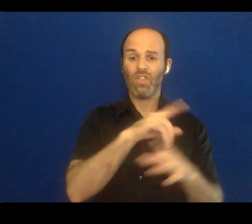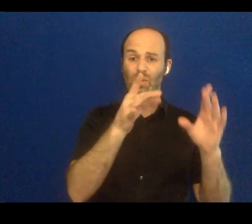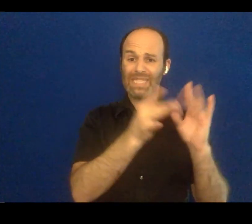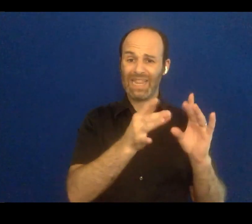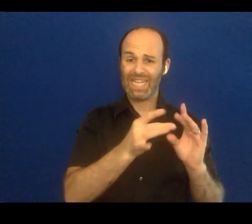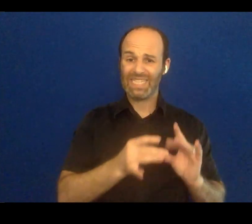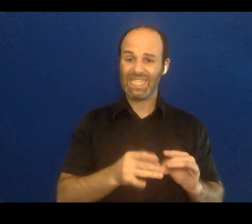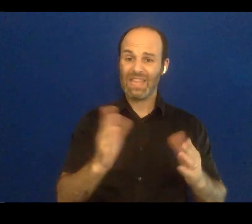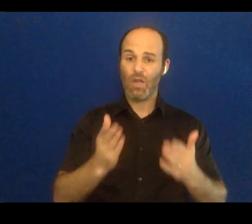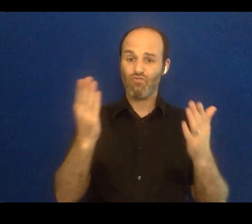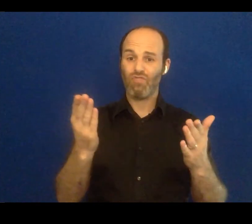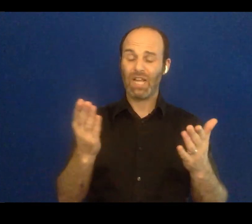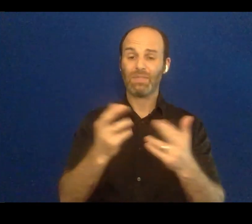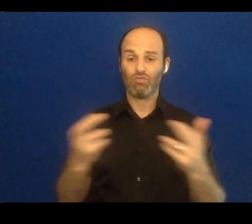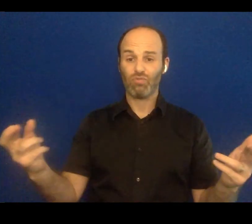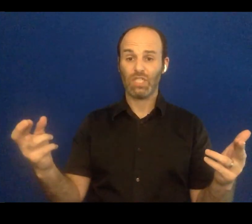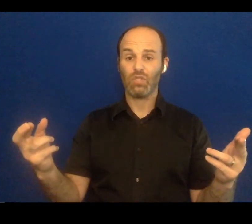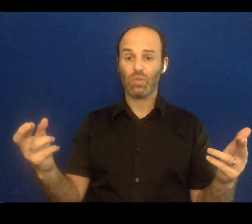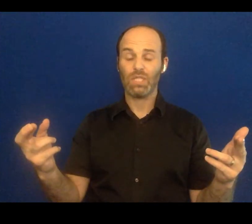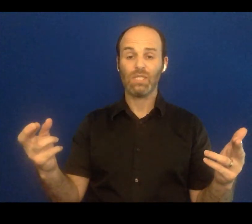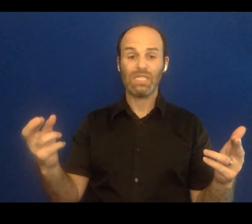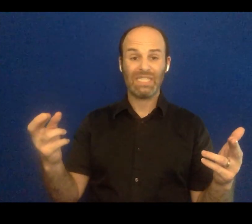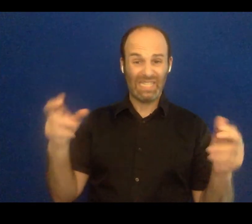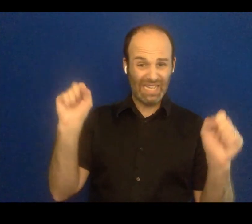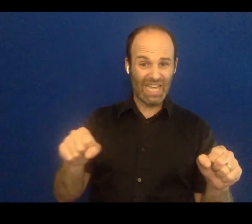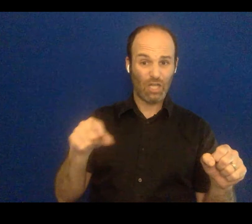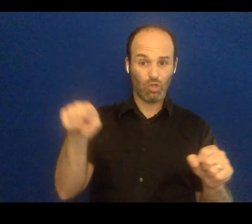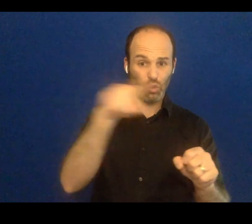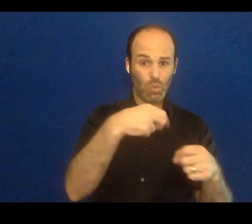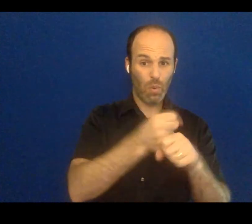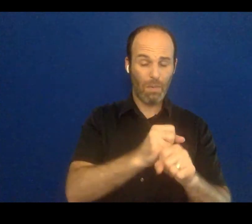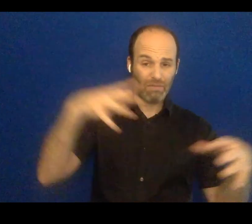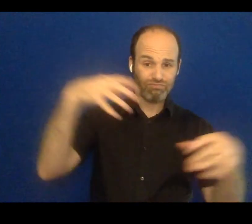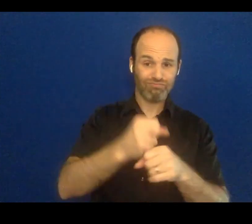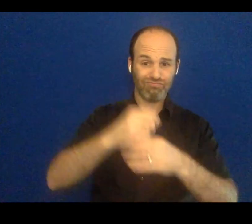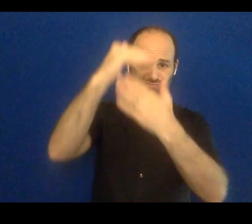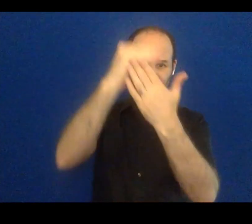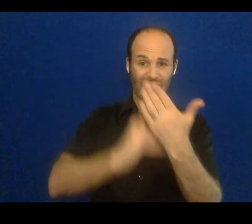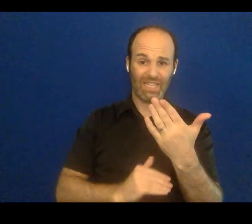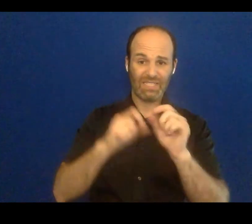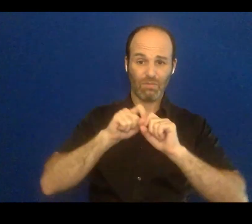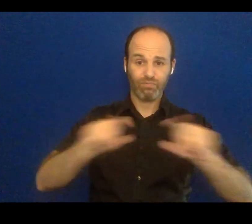RECOMMENDED BE PUT SOME SORT OF LIST FORM AND EMAILED TO US LIKE